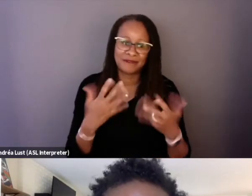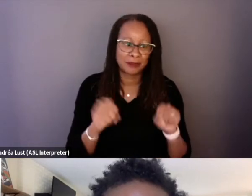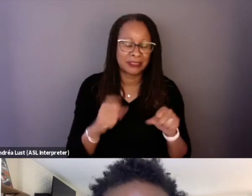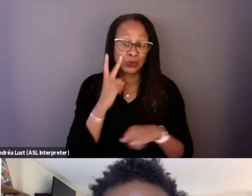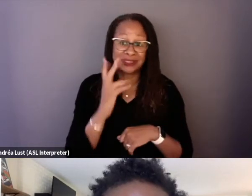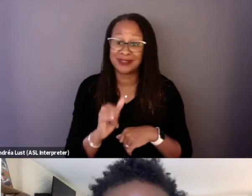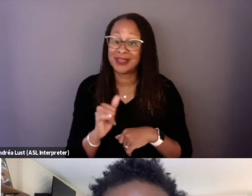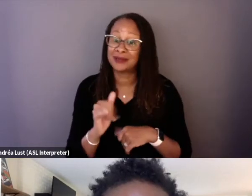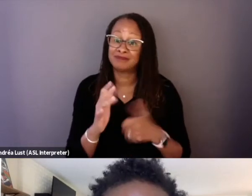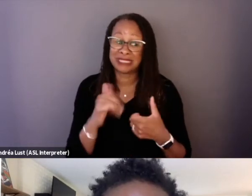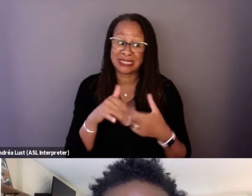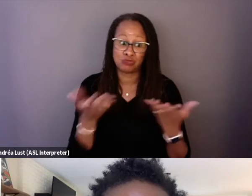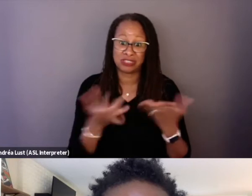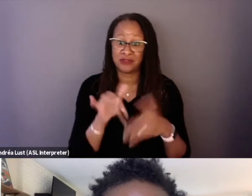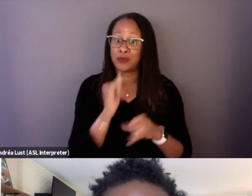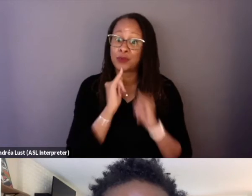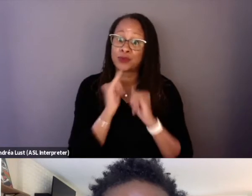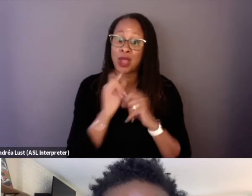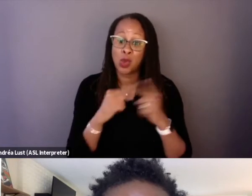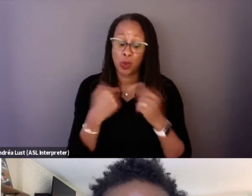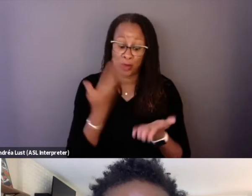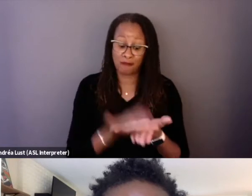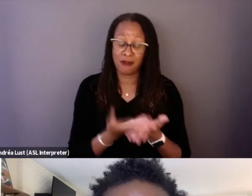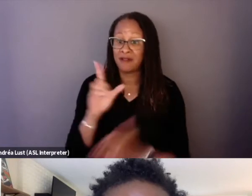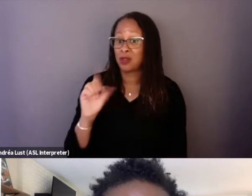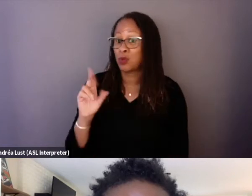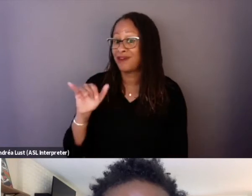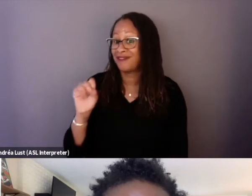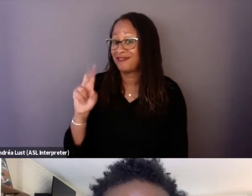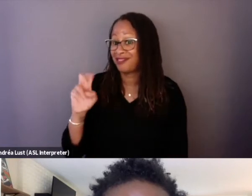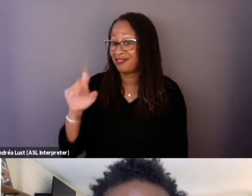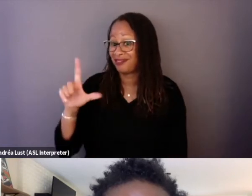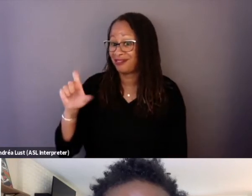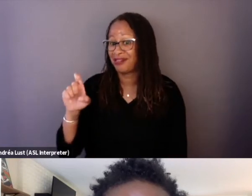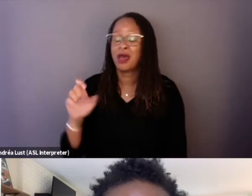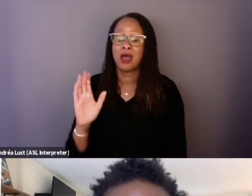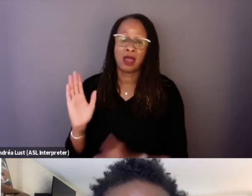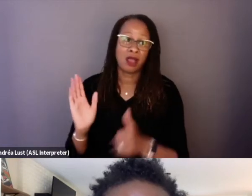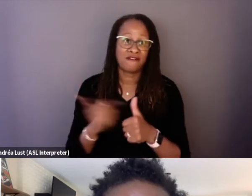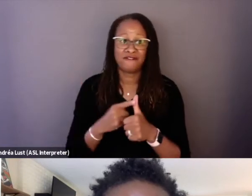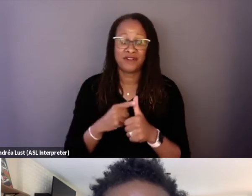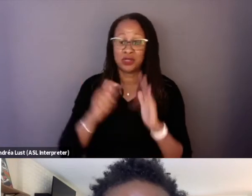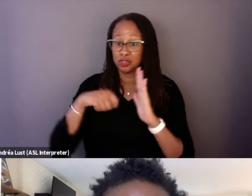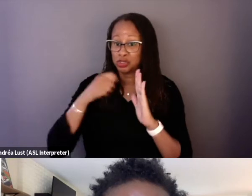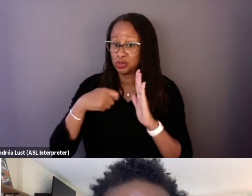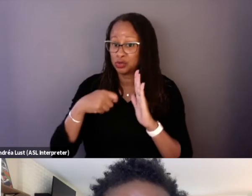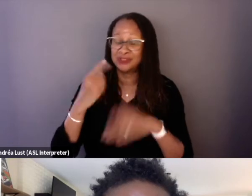Because even by the time we arrived in Louisville, our first shoot day was the very beginning of July.